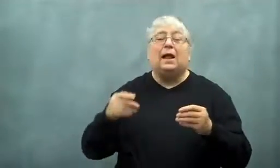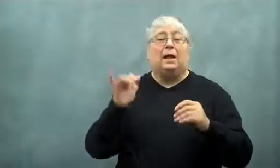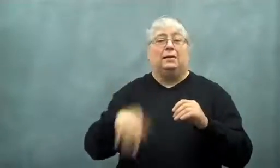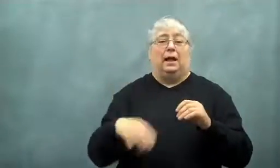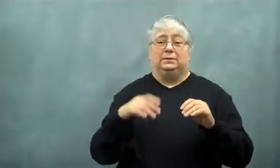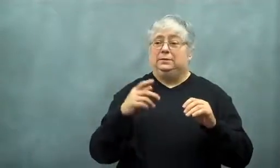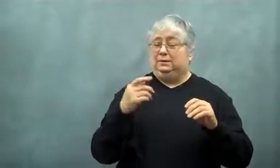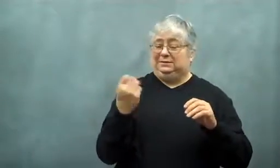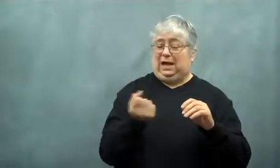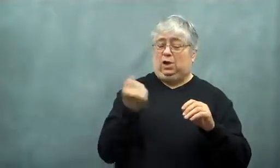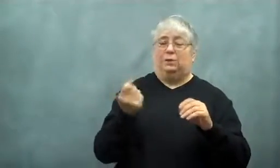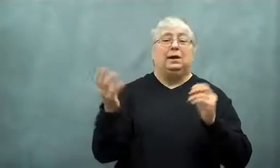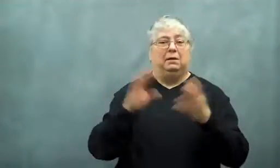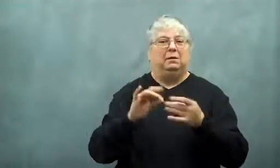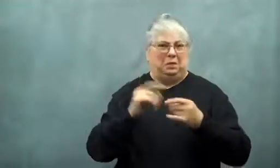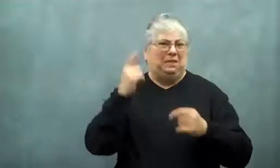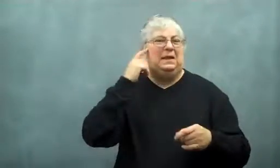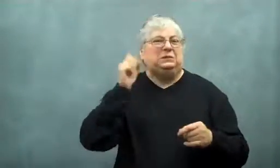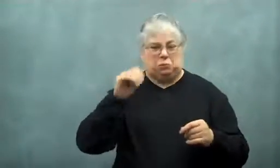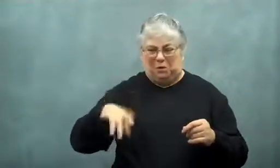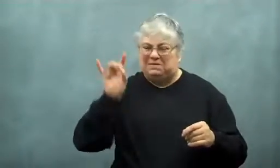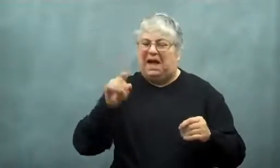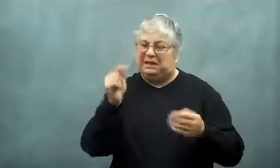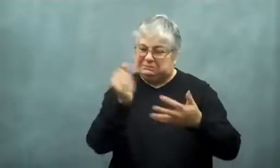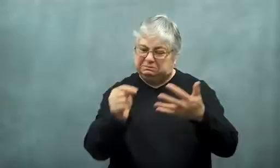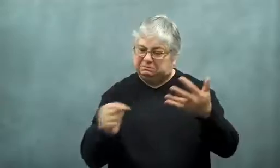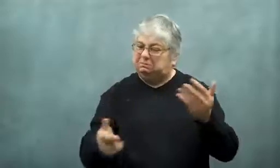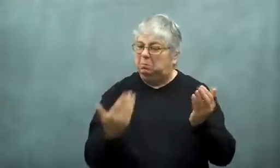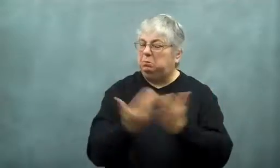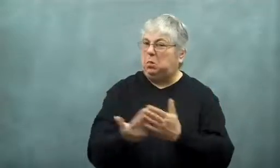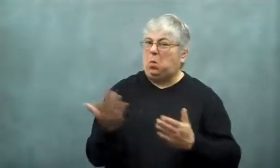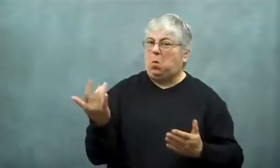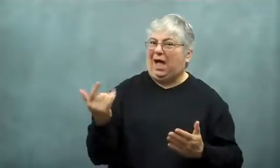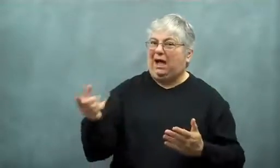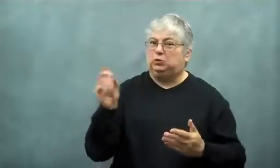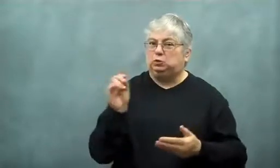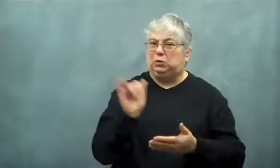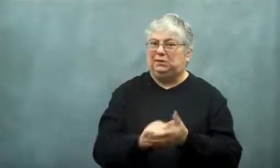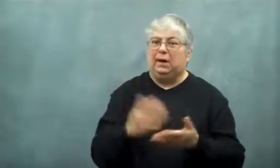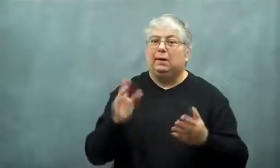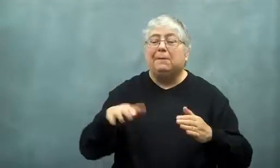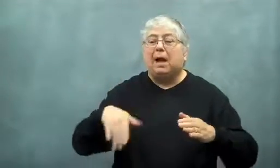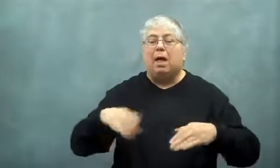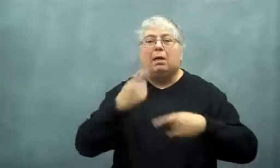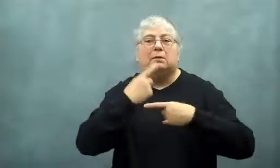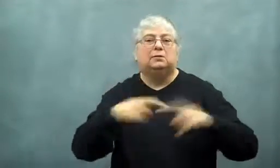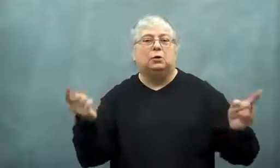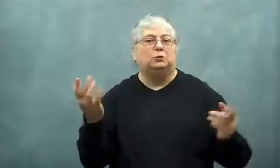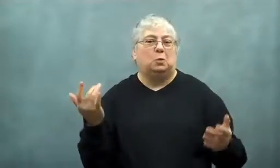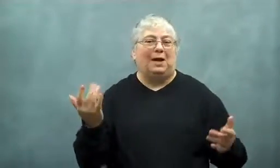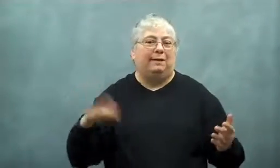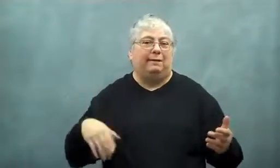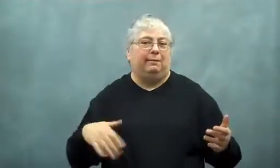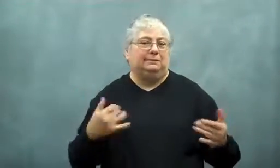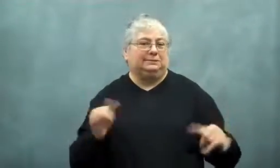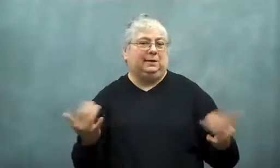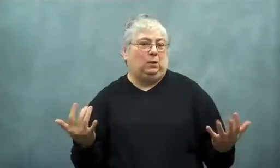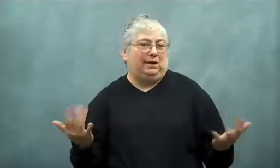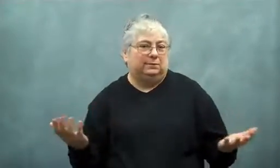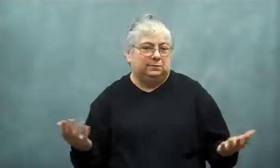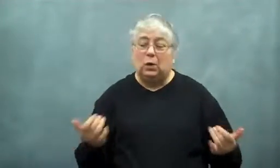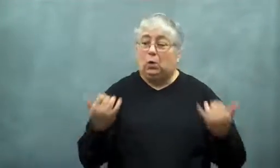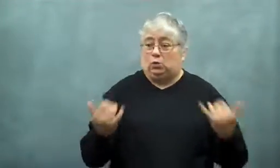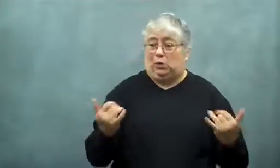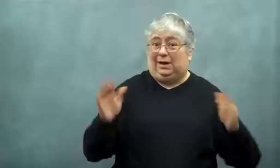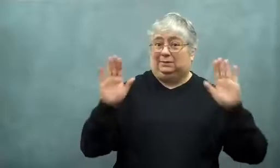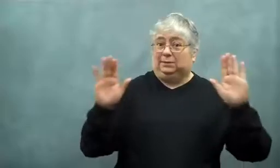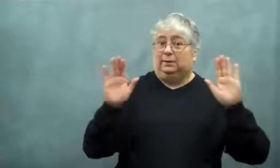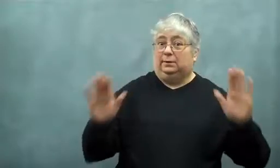On Saturday, it was said evidence was found as to why he did this.